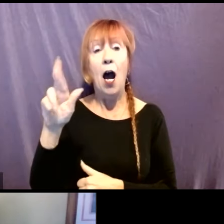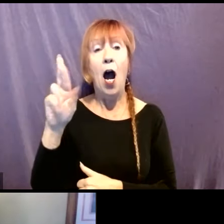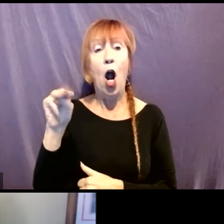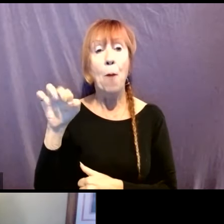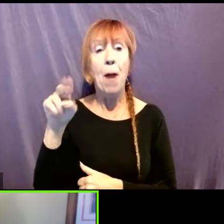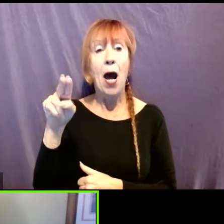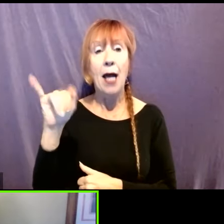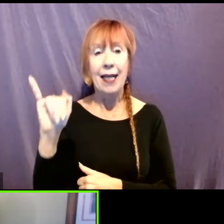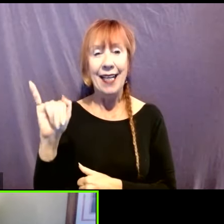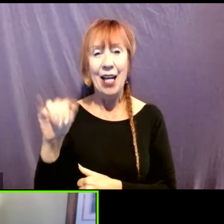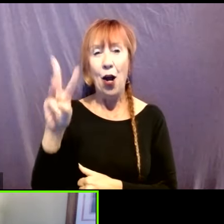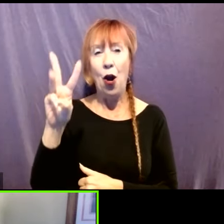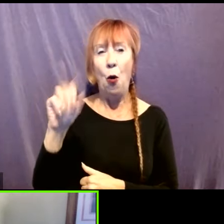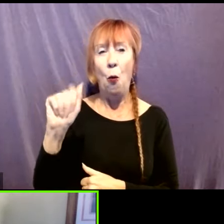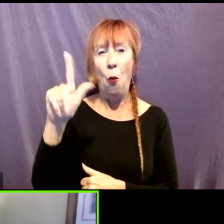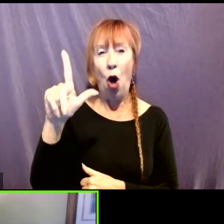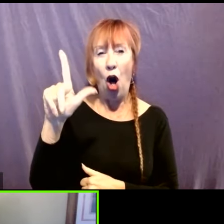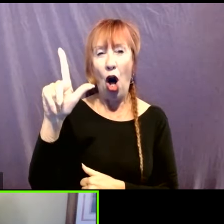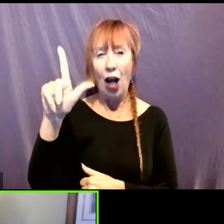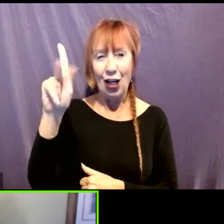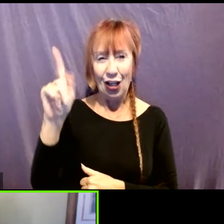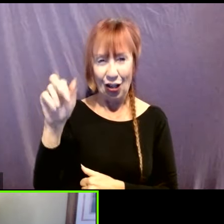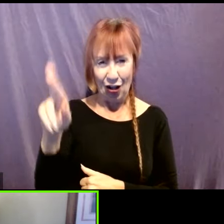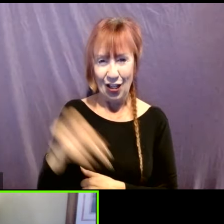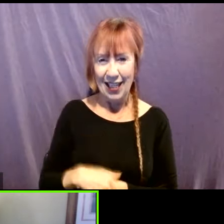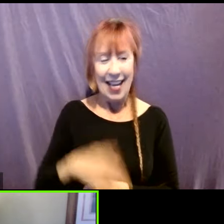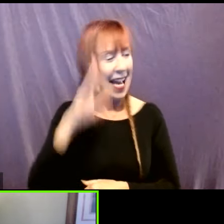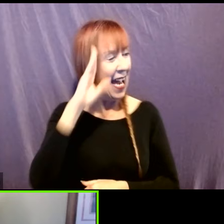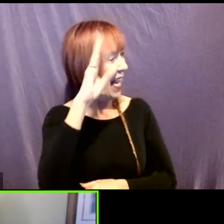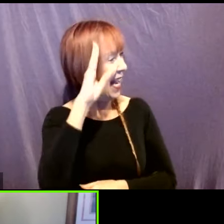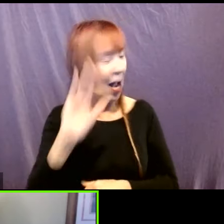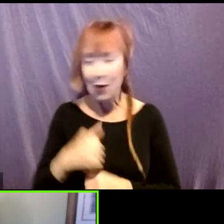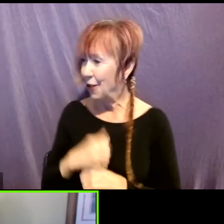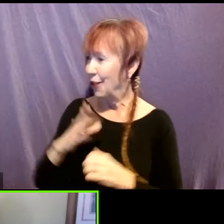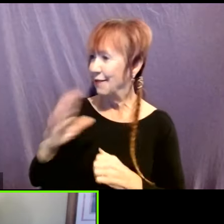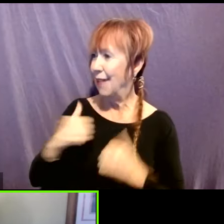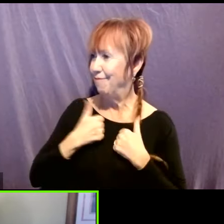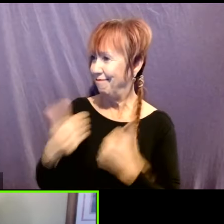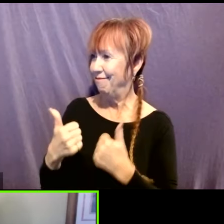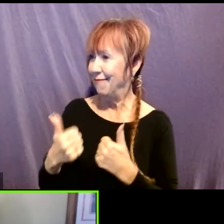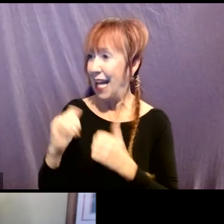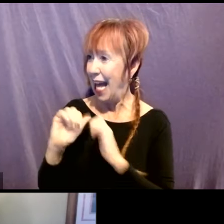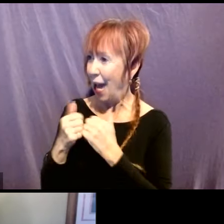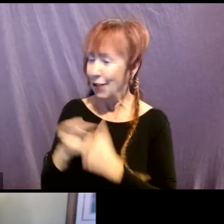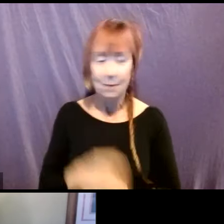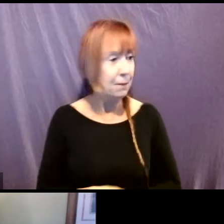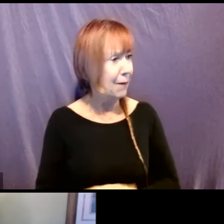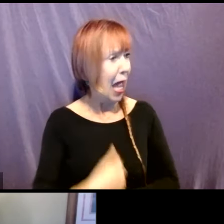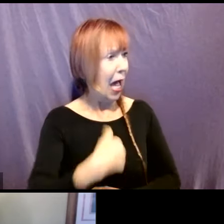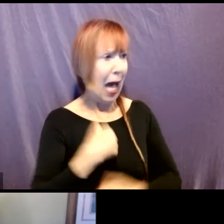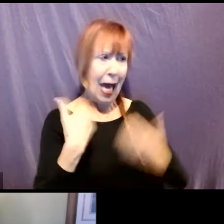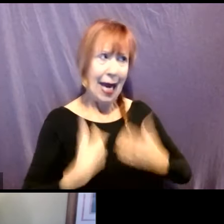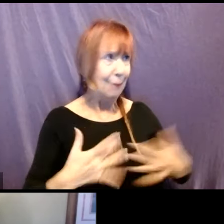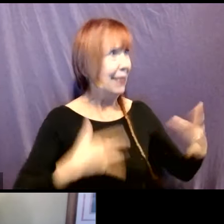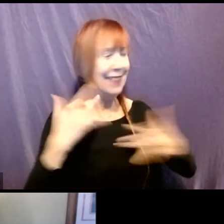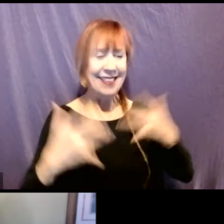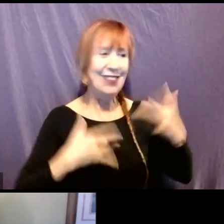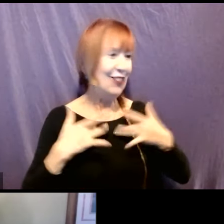Hi. Hey, Amani. How are you doin'? I'm doing great. How are you? I am ecstatic to have you here.